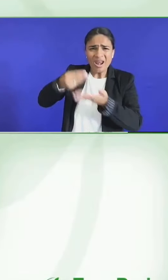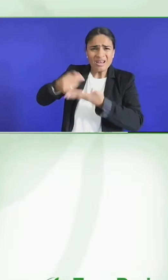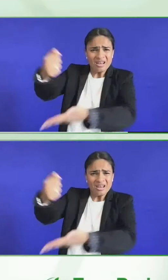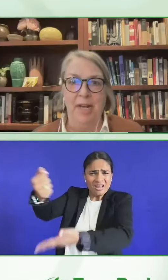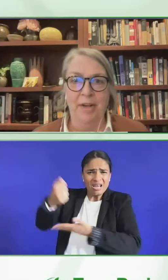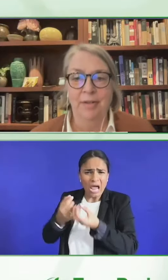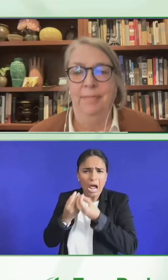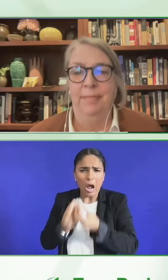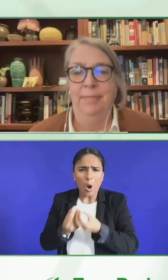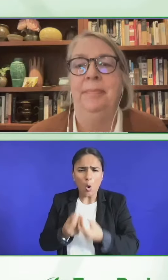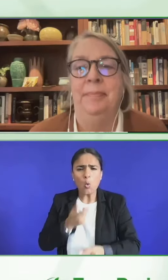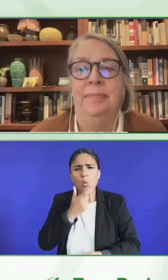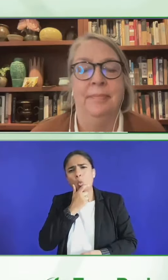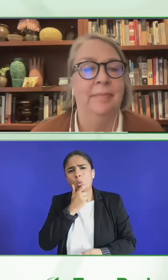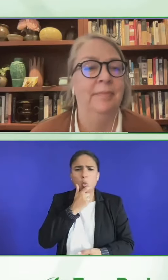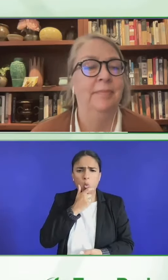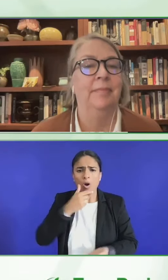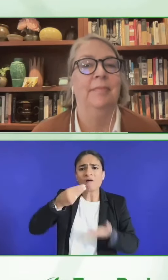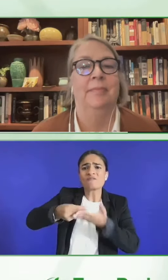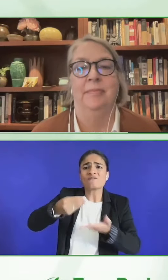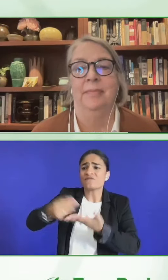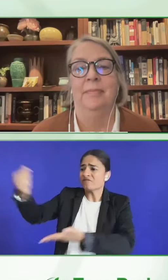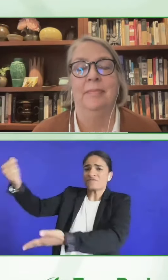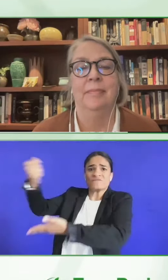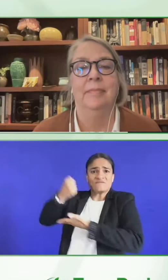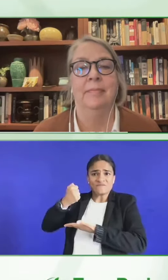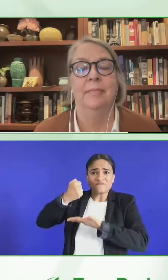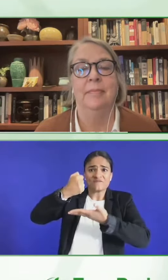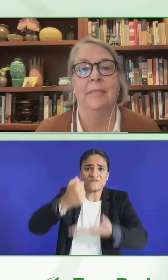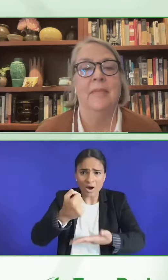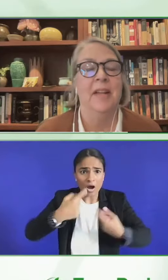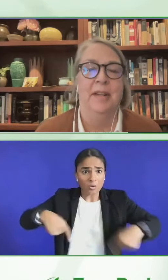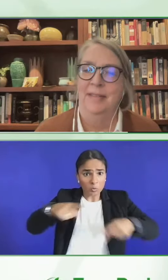I'm here. thank you for your patience in this discussion.